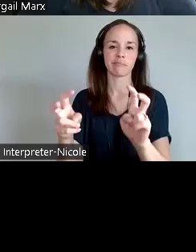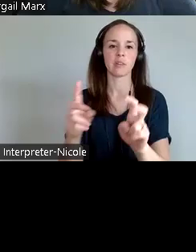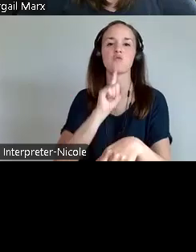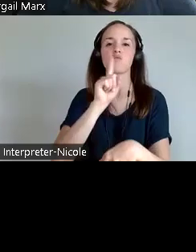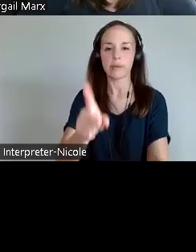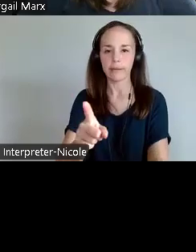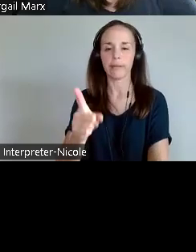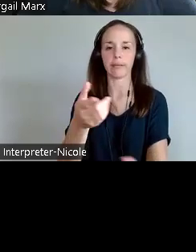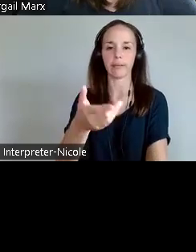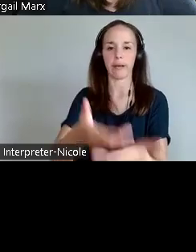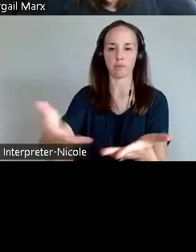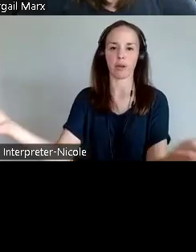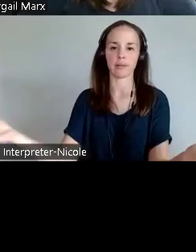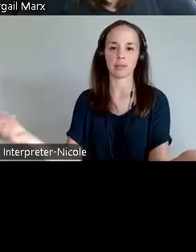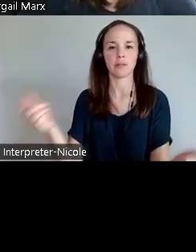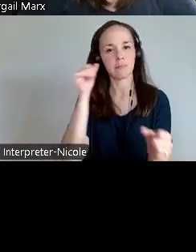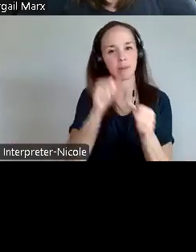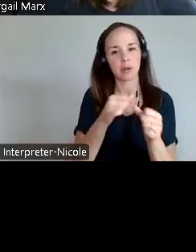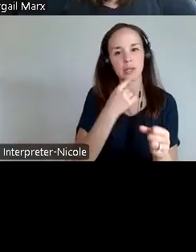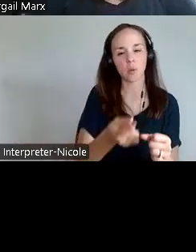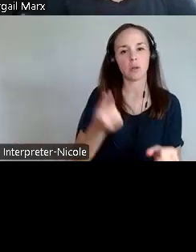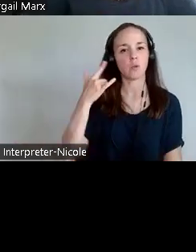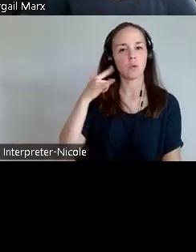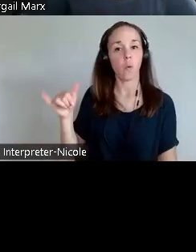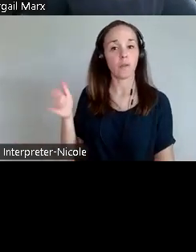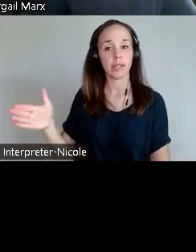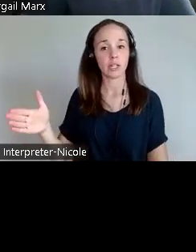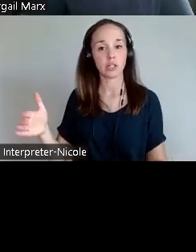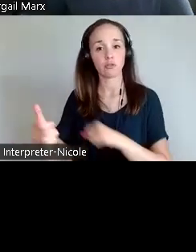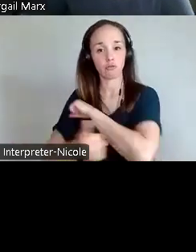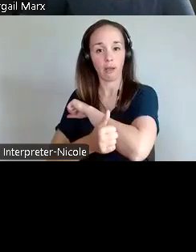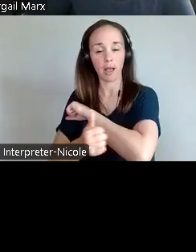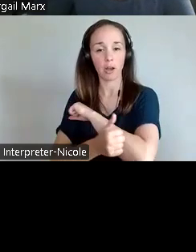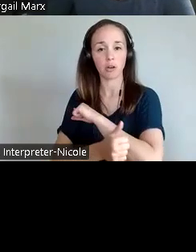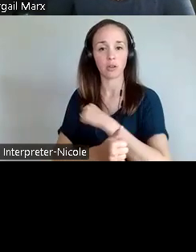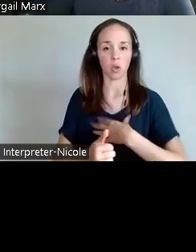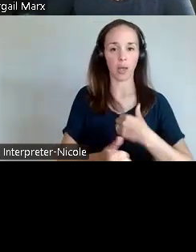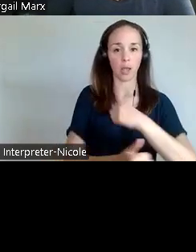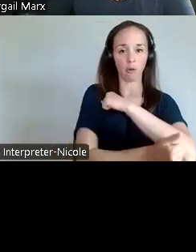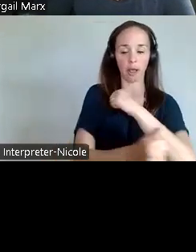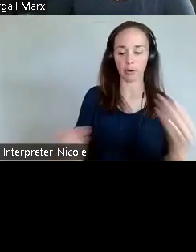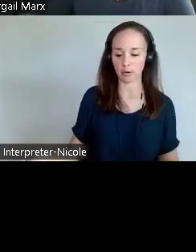Again, I had talked about maybe goldfish crackers and Ritz crackers and holding up those objects.